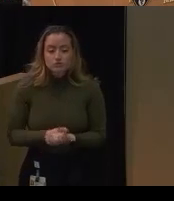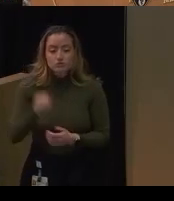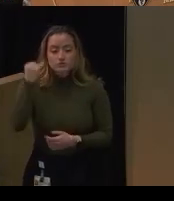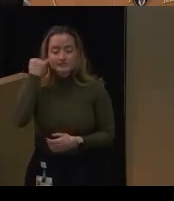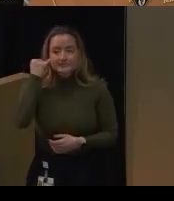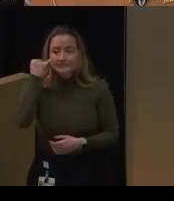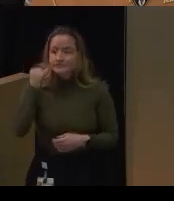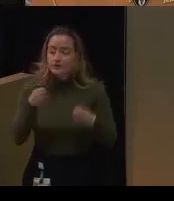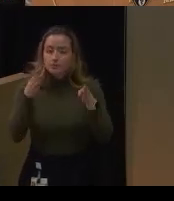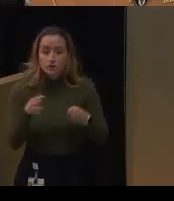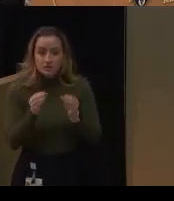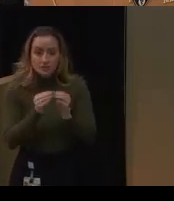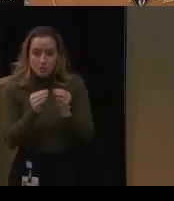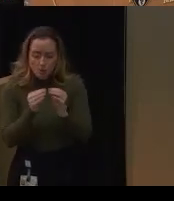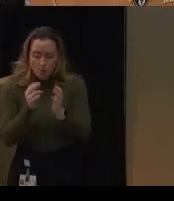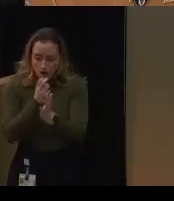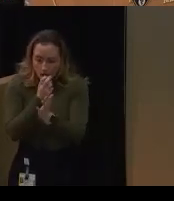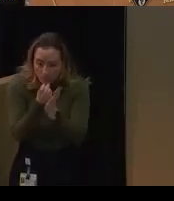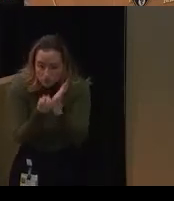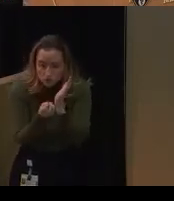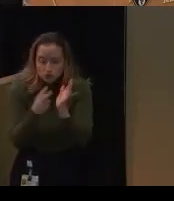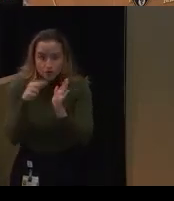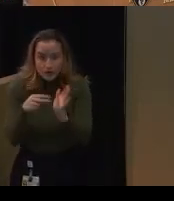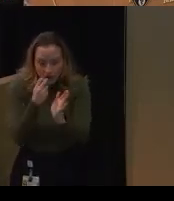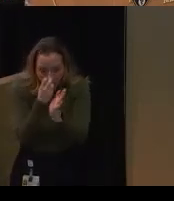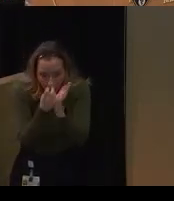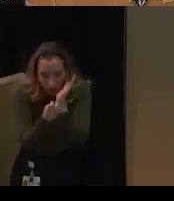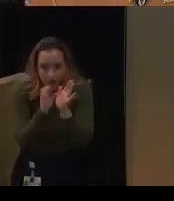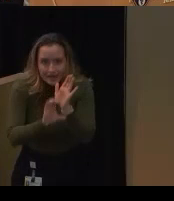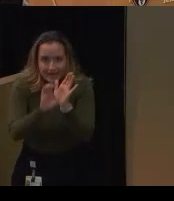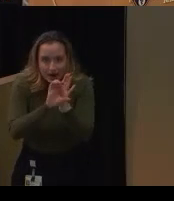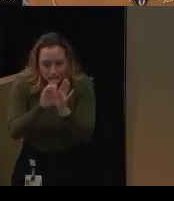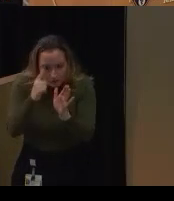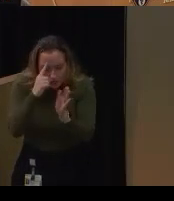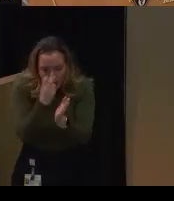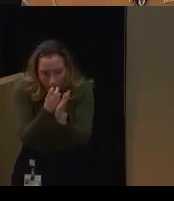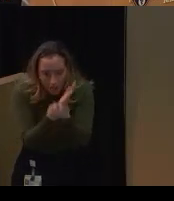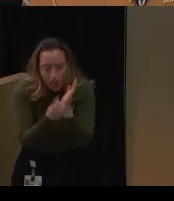they were immersed and absorbed into the reading and the characters mental States the bigger the